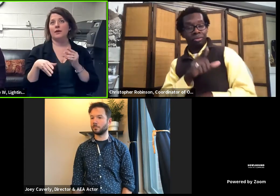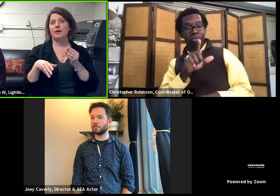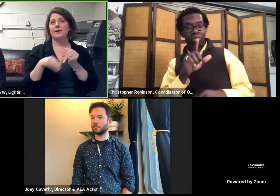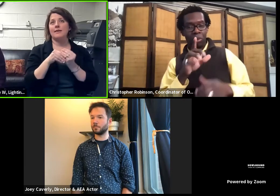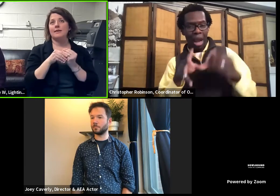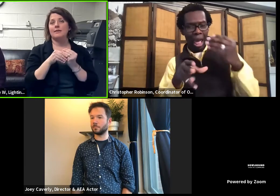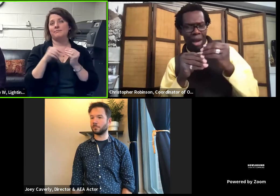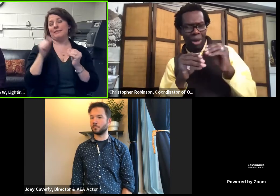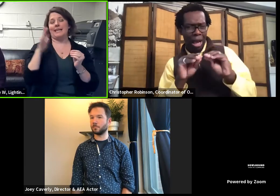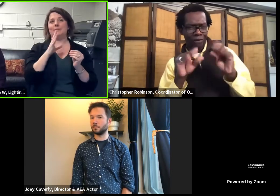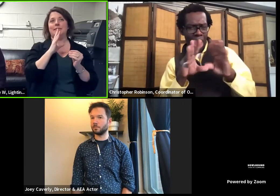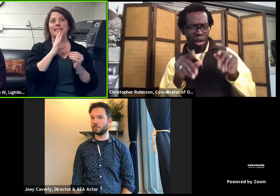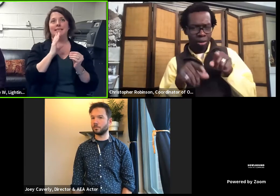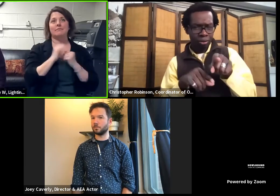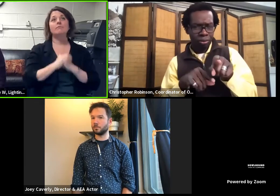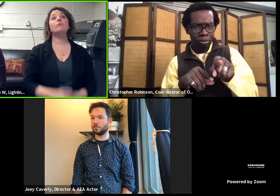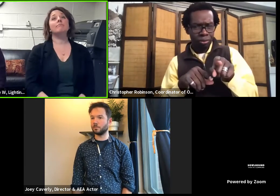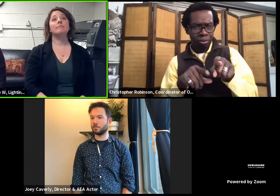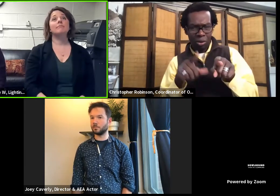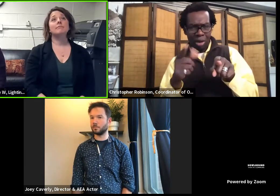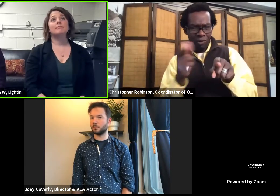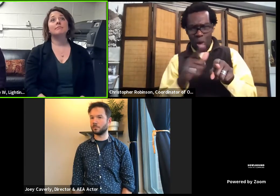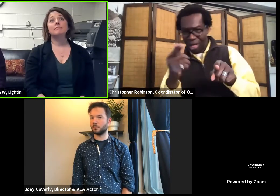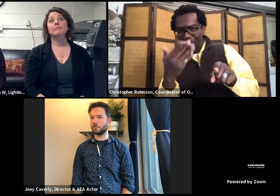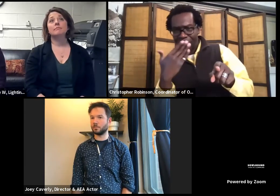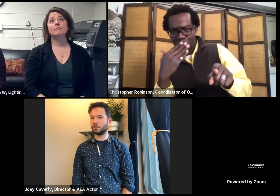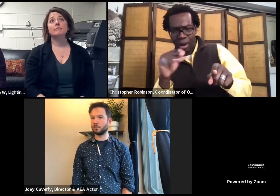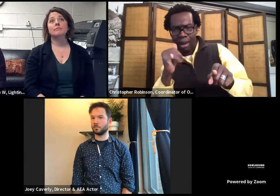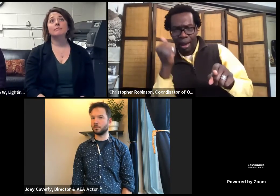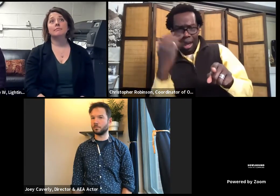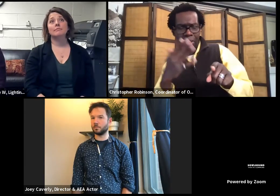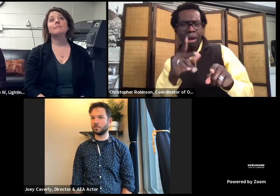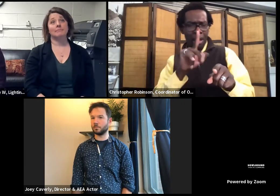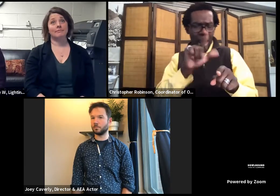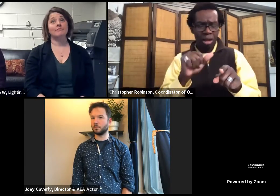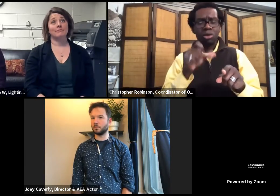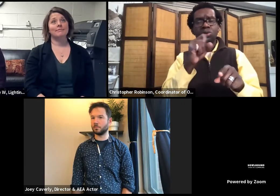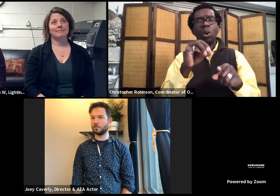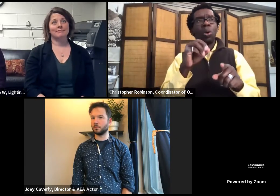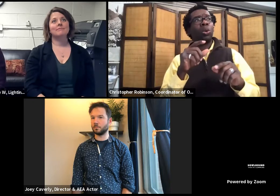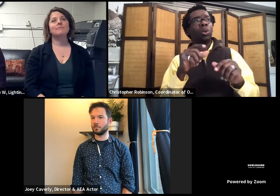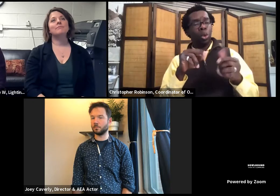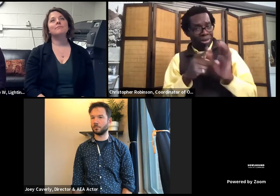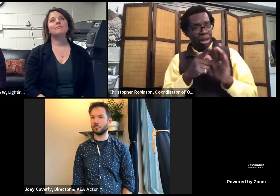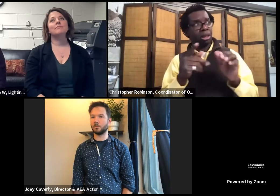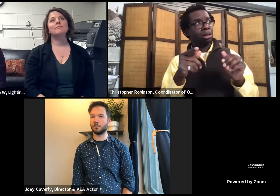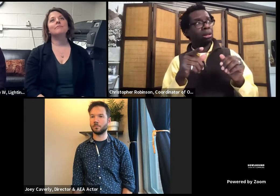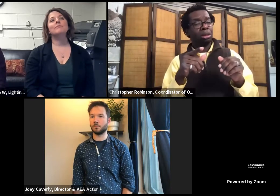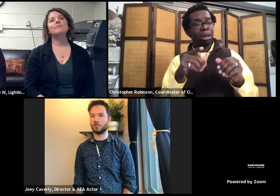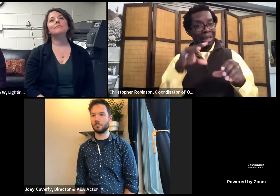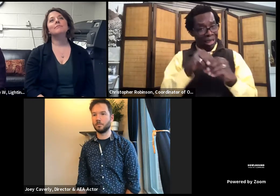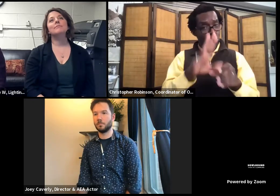and what cues you are assigned to. I just wanna clarify. Thank you, Kala, and I'll get to you, Annie, in a second.